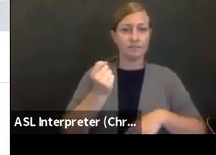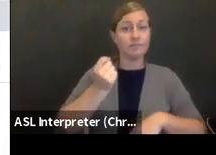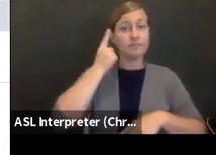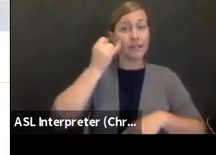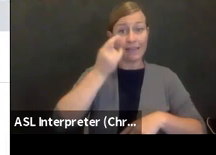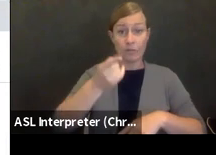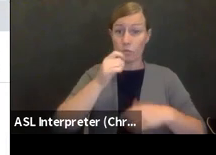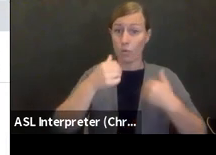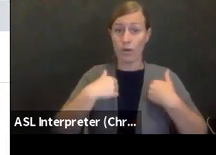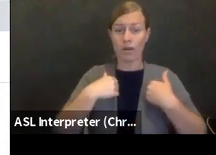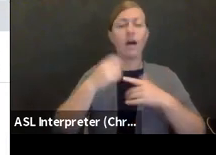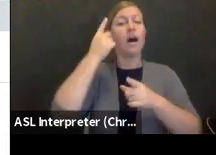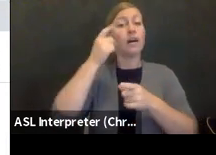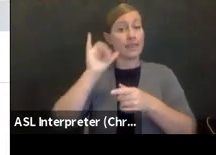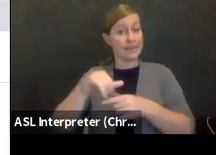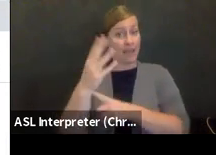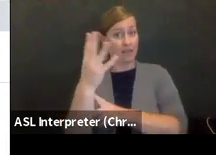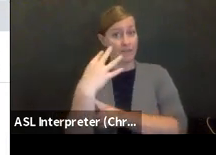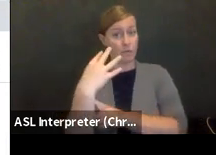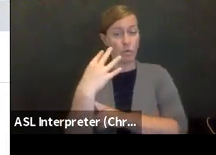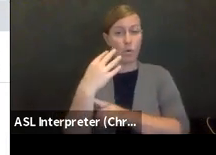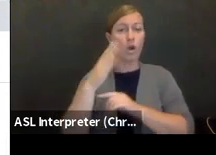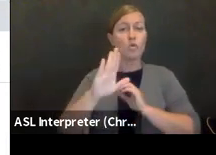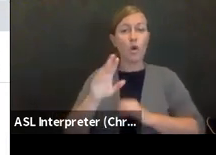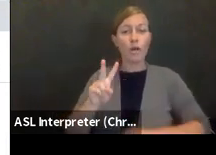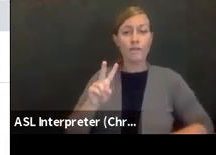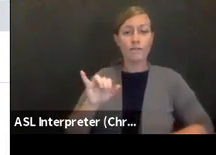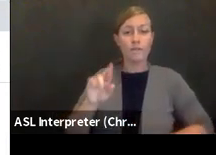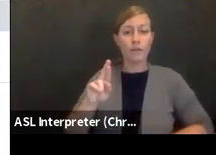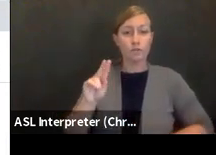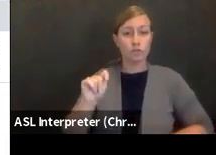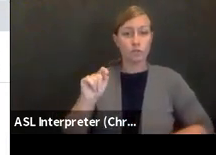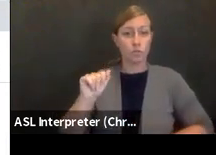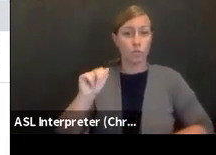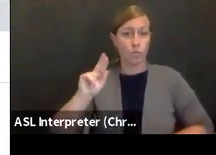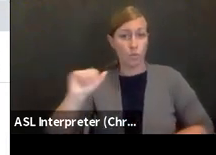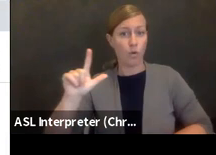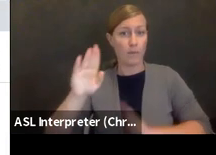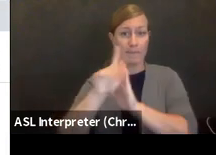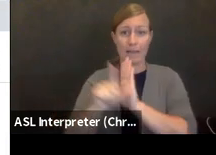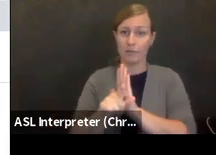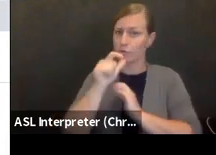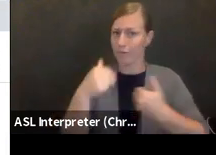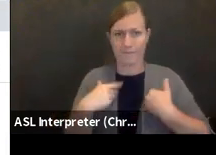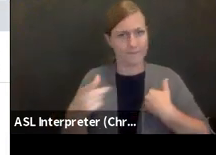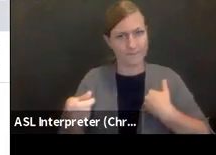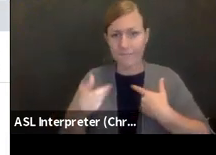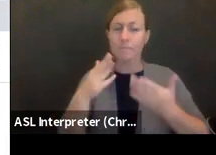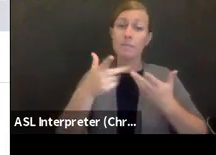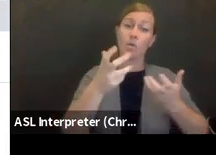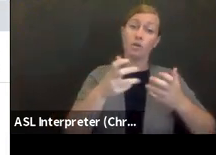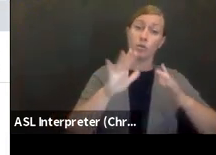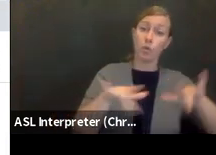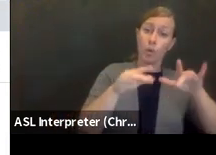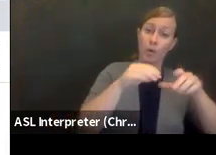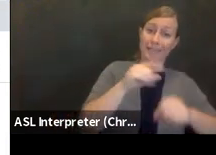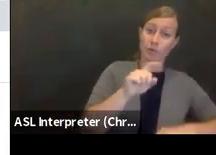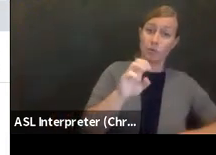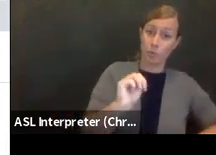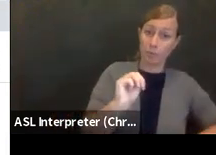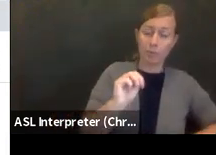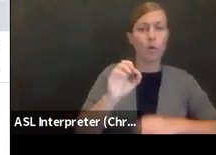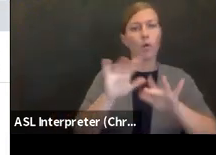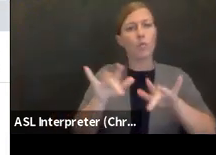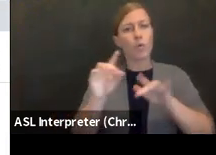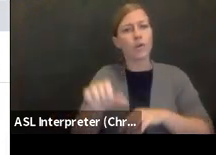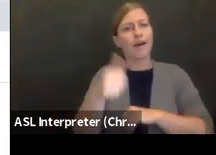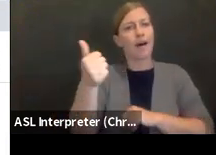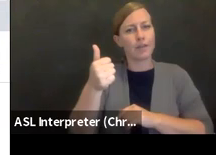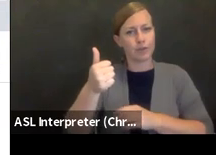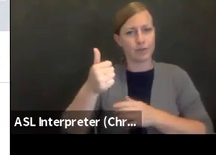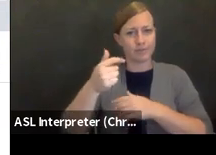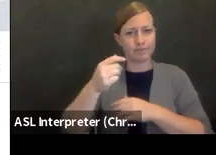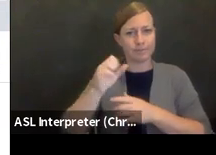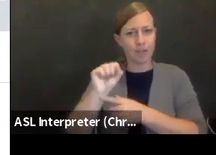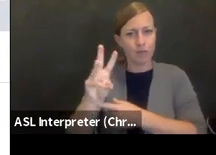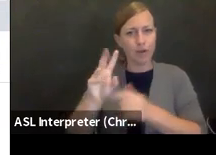ESD 112-- Kristina Wambold: inside that function within Canvas. So if you want a virtual background, you might run a record and zoom or you might want to record in another platform and upload it within Canvas.